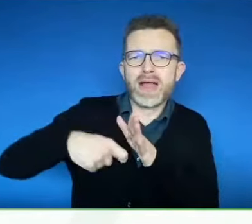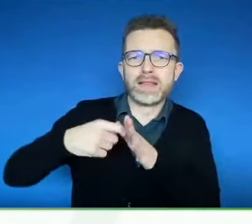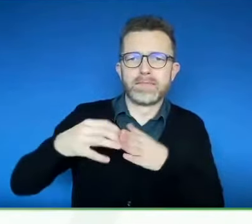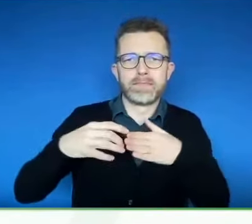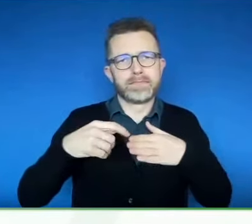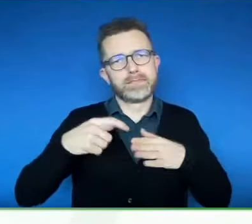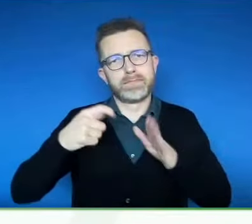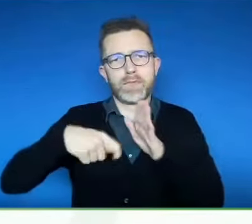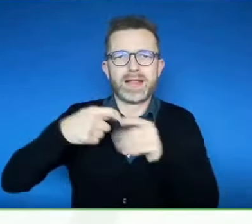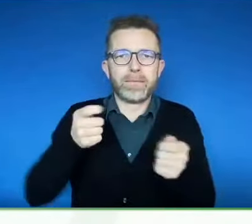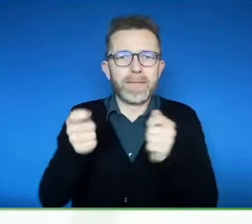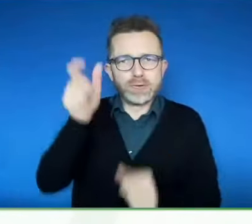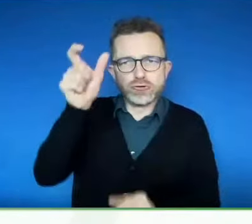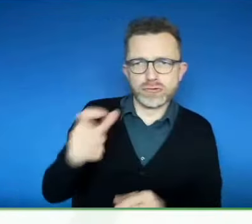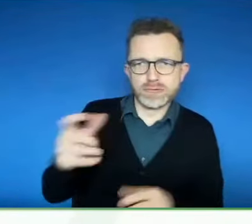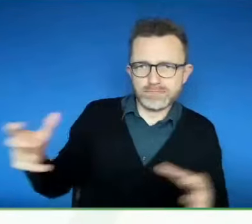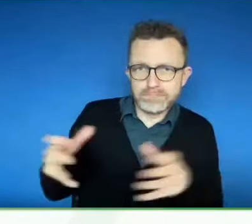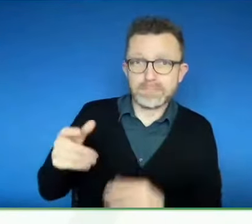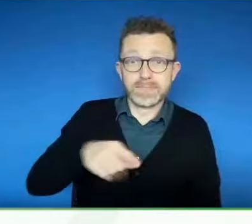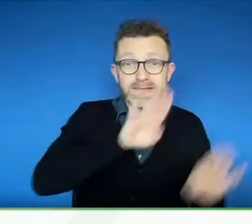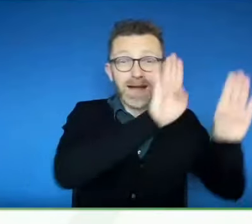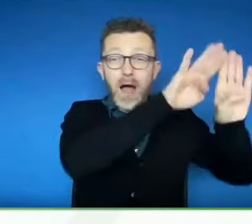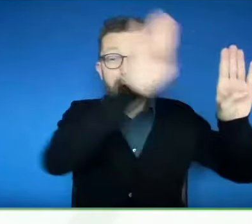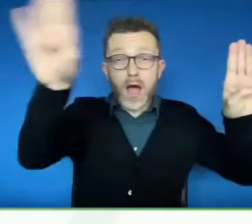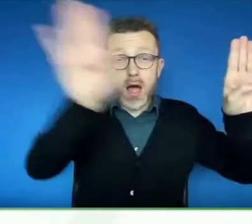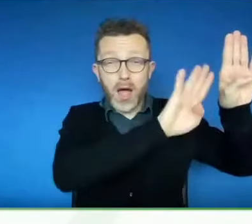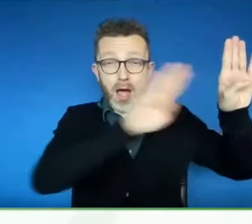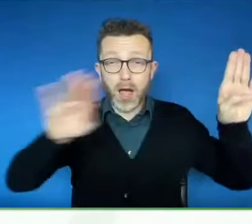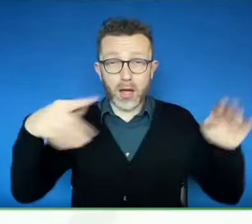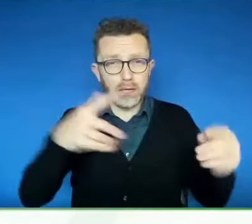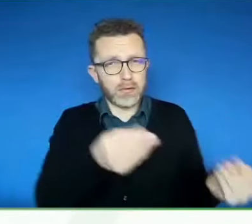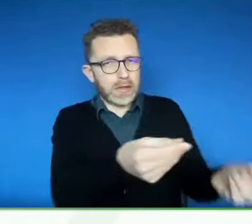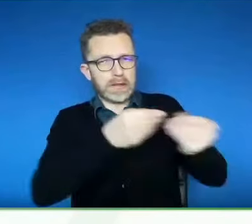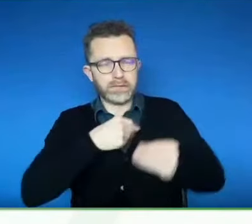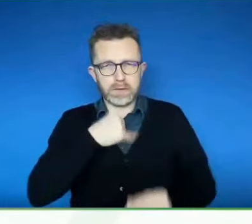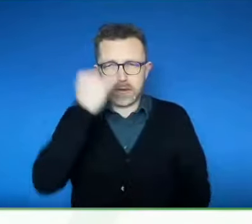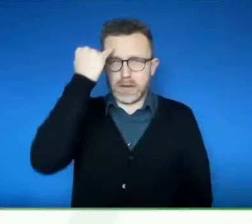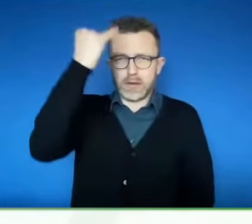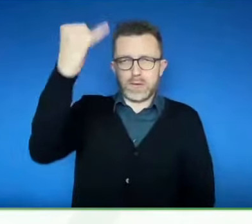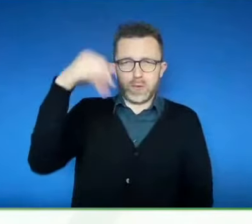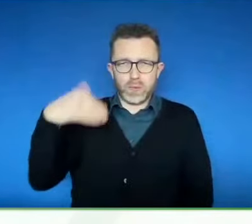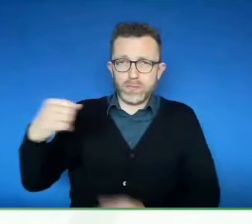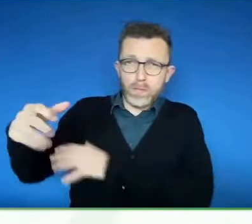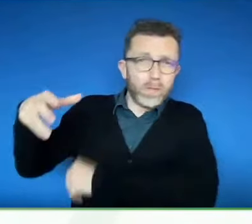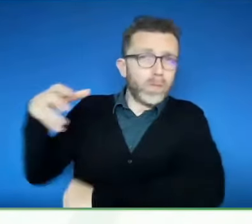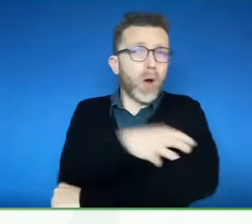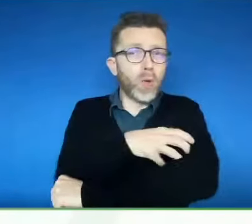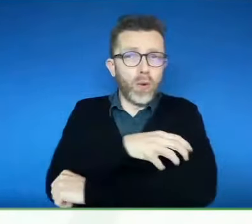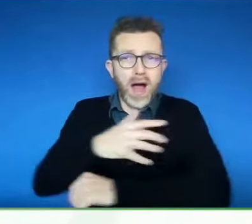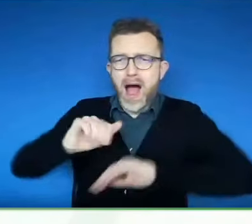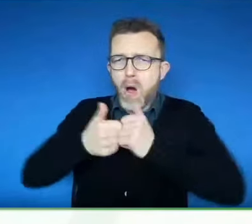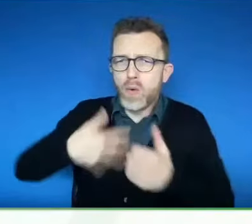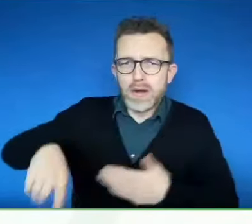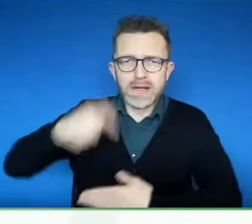These co-designers in the knowledge helped us break down, leadership activities to make them more accessible and relevant to their context.